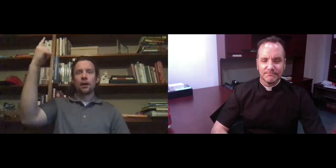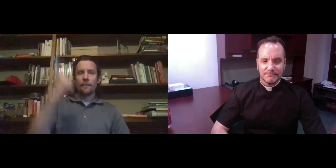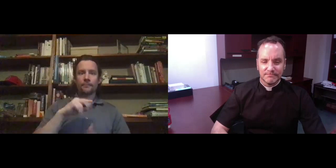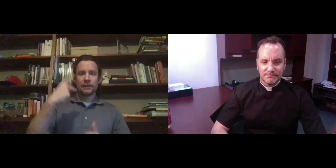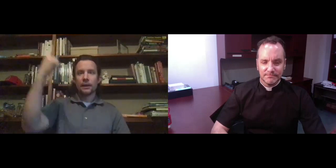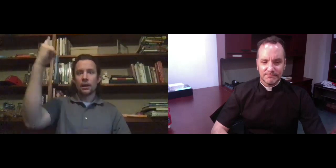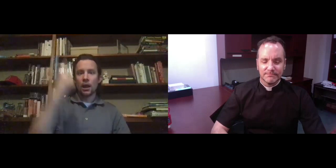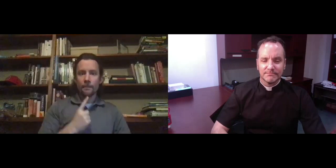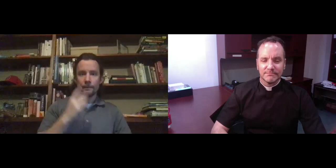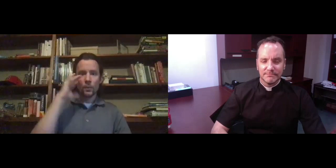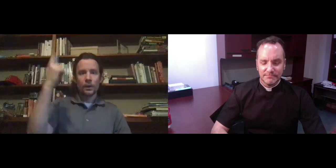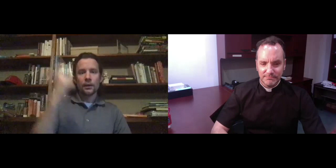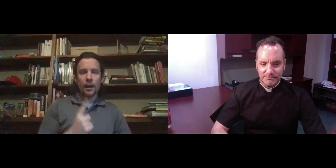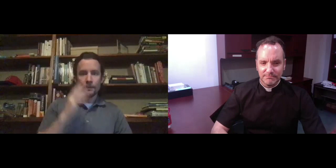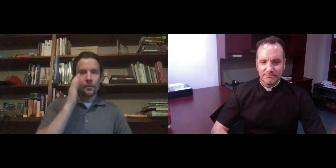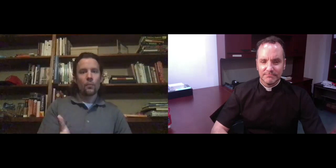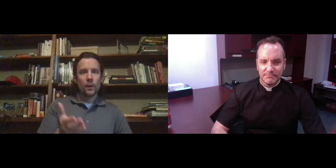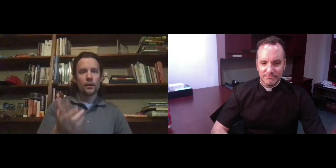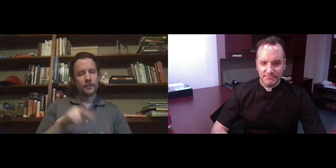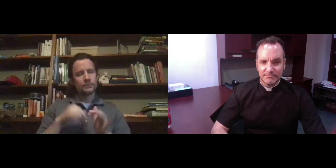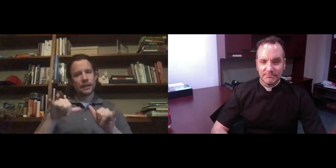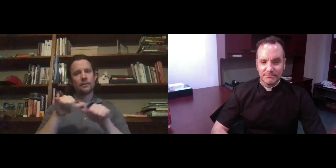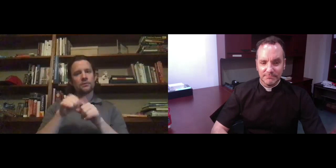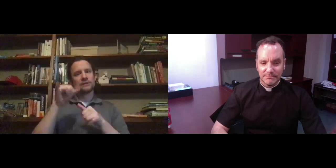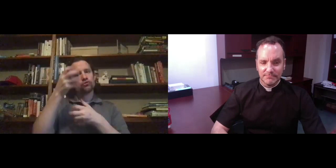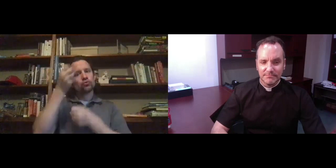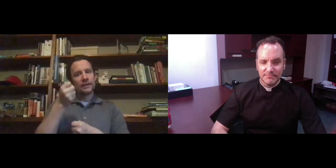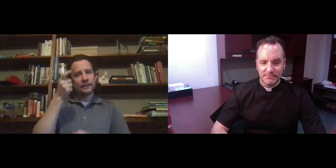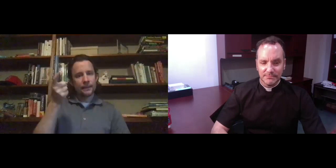He wants us to trust that he is coming; he will come again,